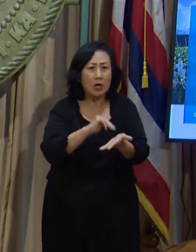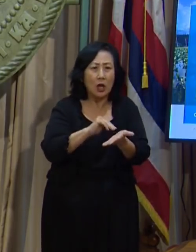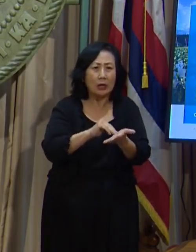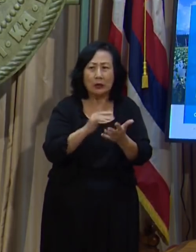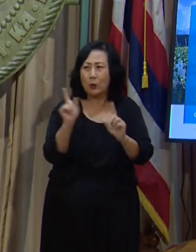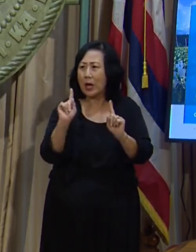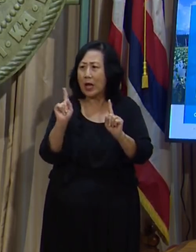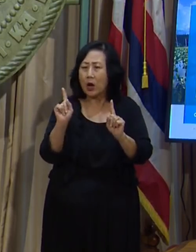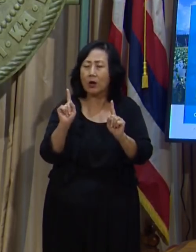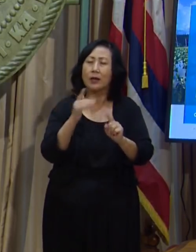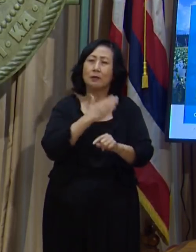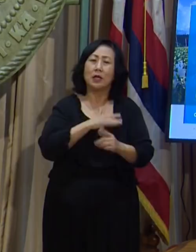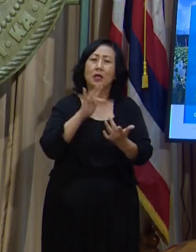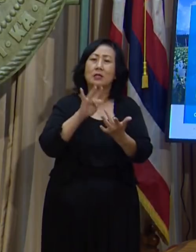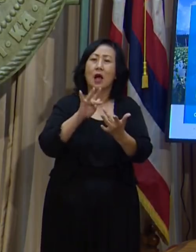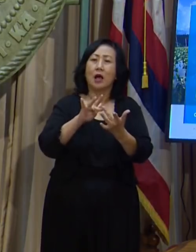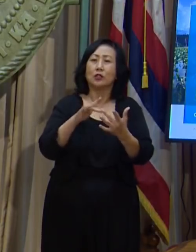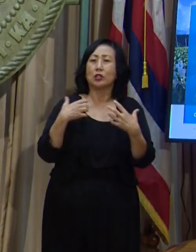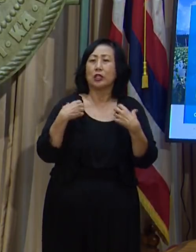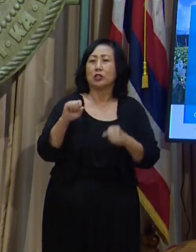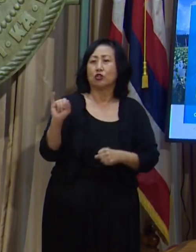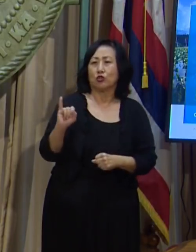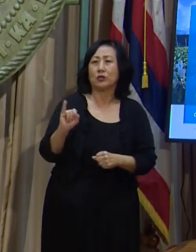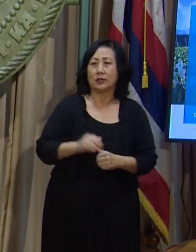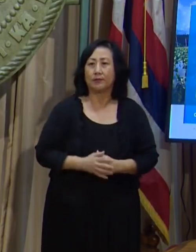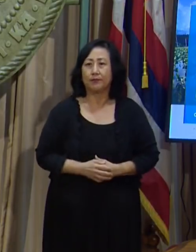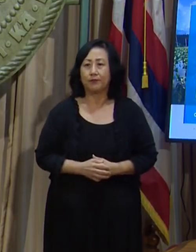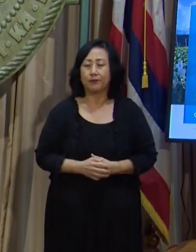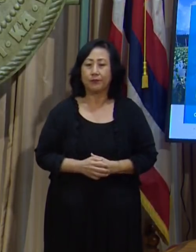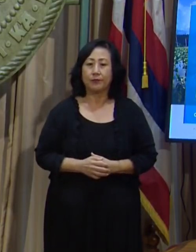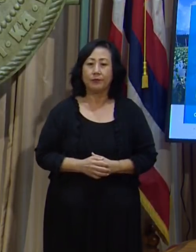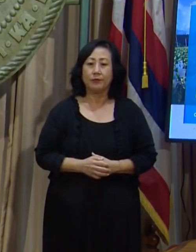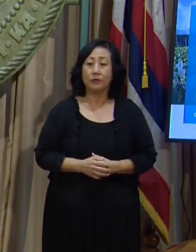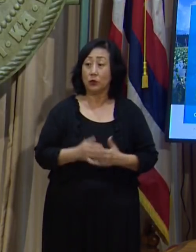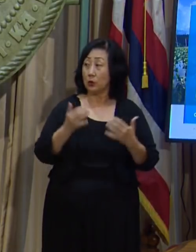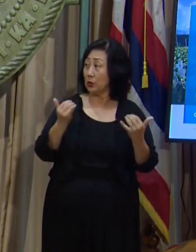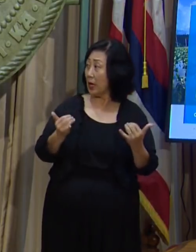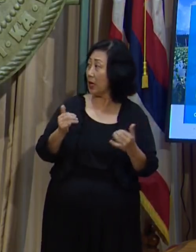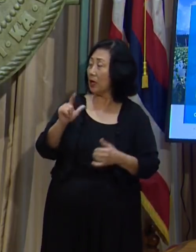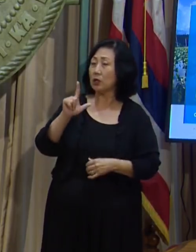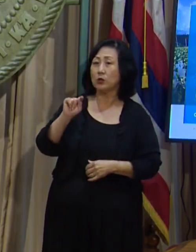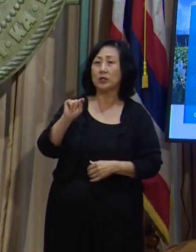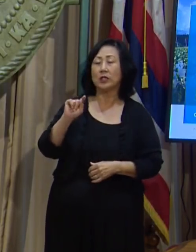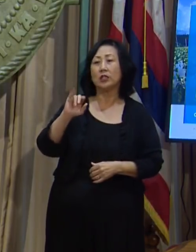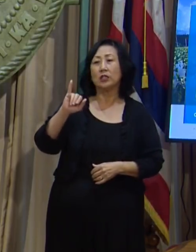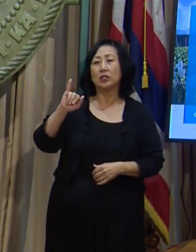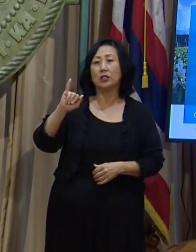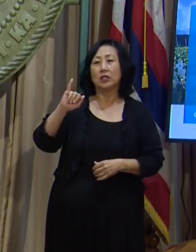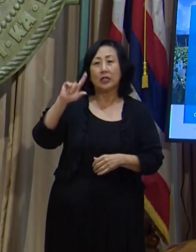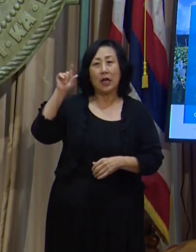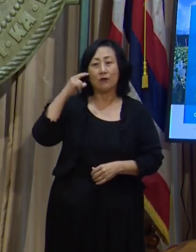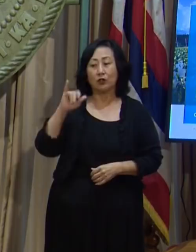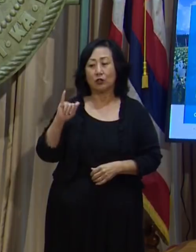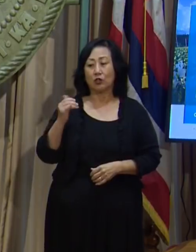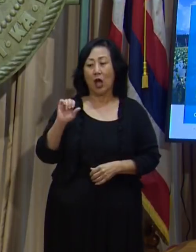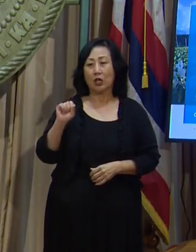YOUR PRIMARY CARE PROVIDER. FINDING A PROVIDER, PLEASE REACH OUT TO YOUR HEALTH-CARE INSURER.